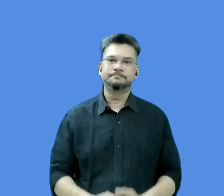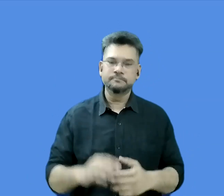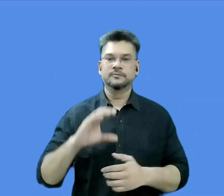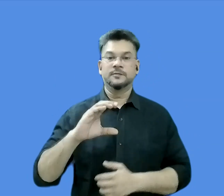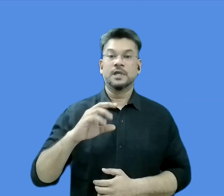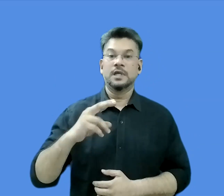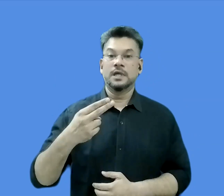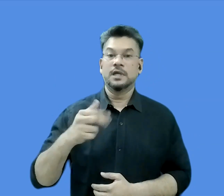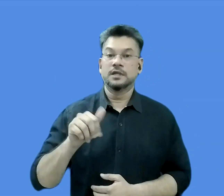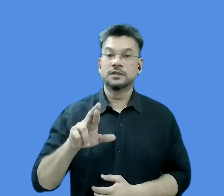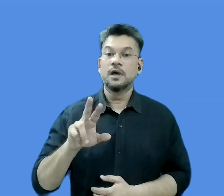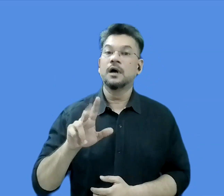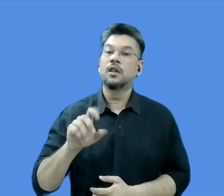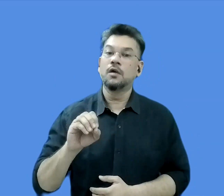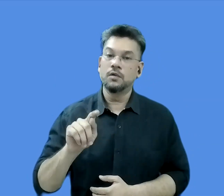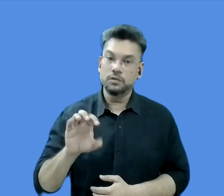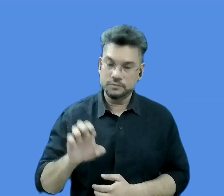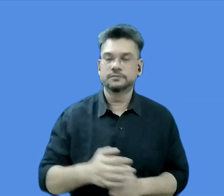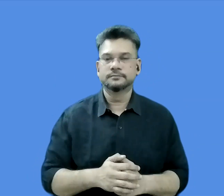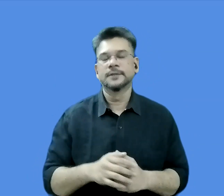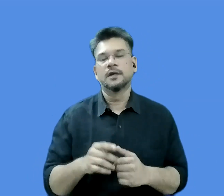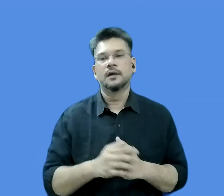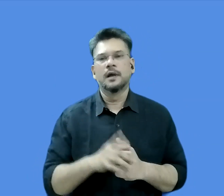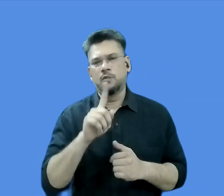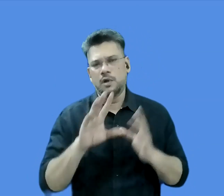you're still with us? >> CHARLOTTE AXELSSON: I think I